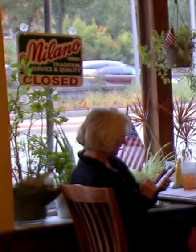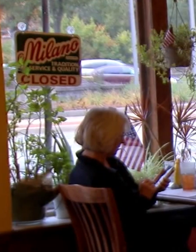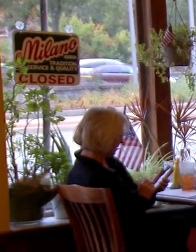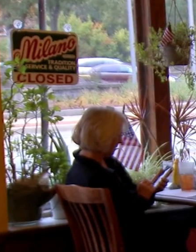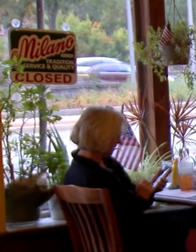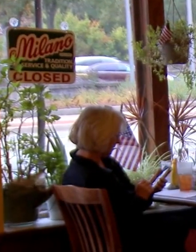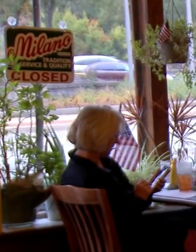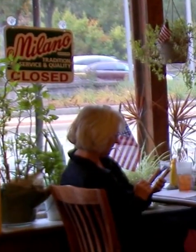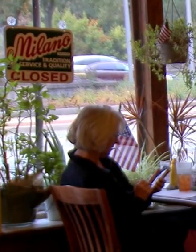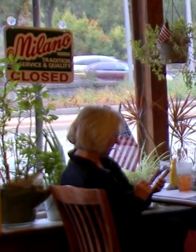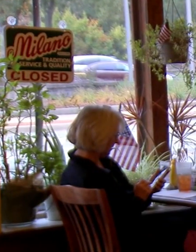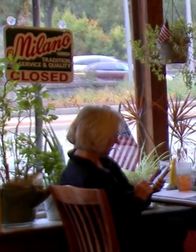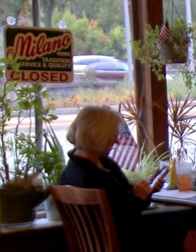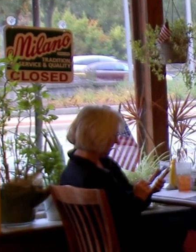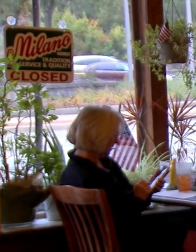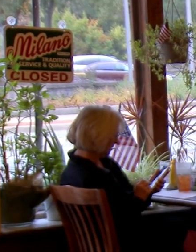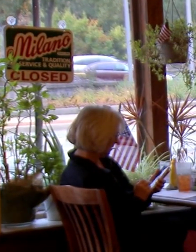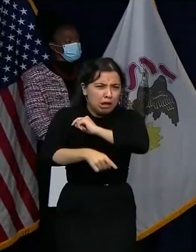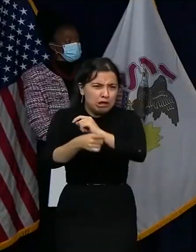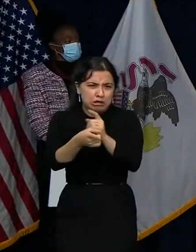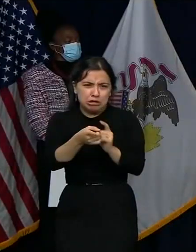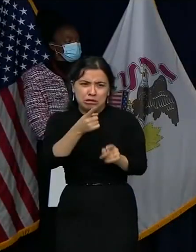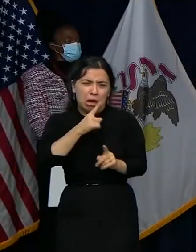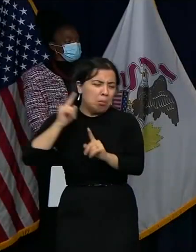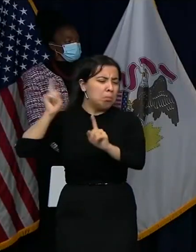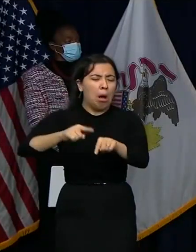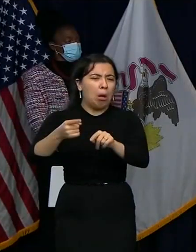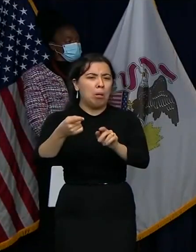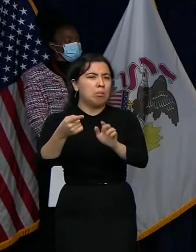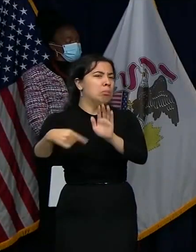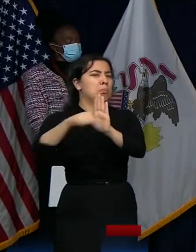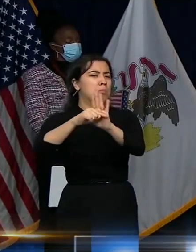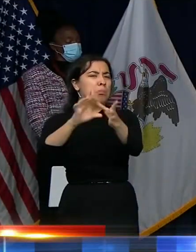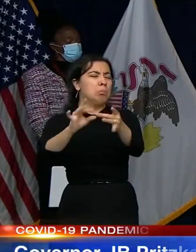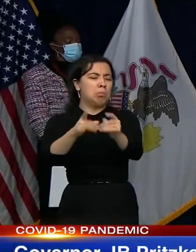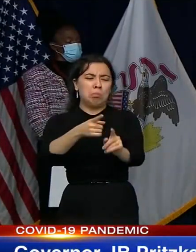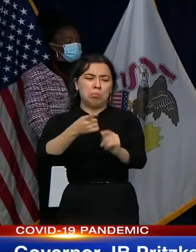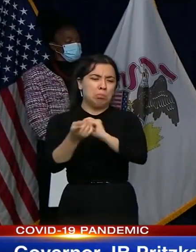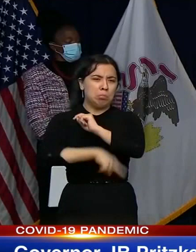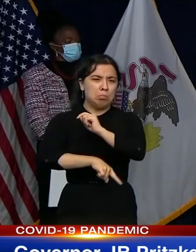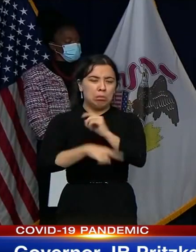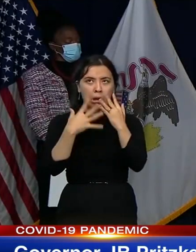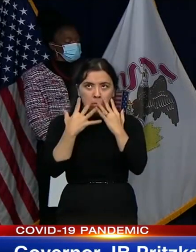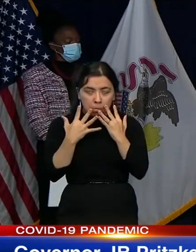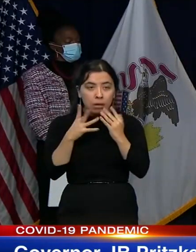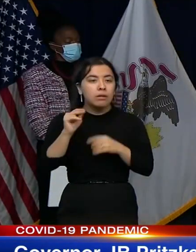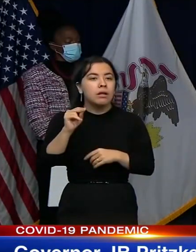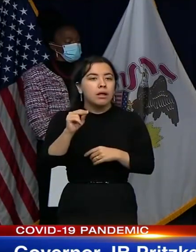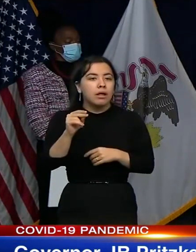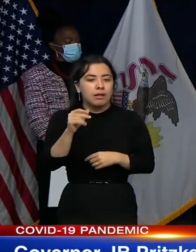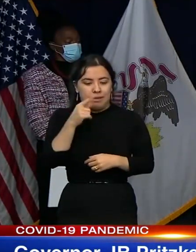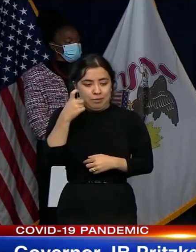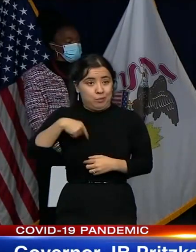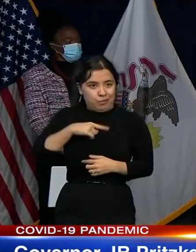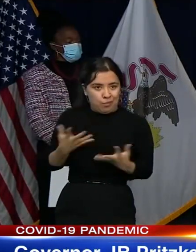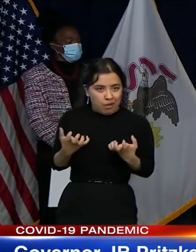THE GOVERNOR INSISTING THE MOVE ISN'T ARBITRARY. WE DIDN'T PICK IT BECAUSE IT